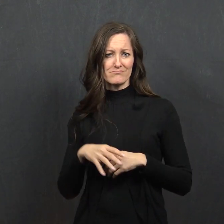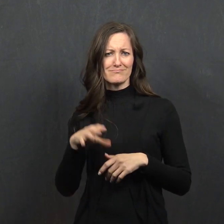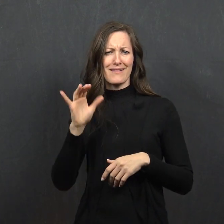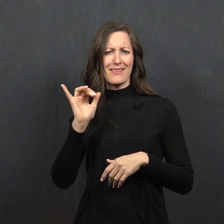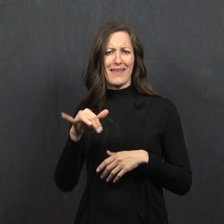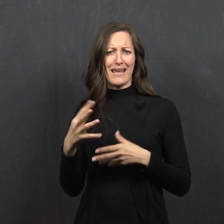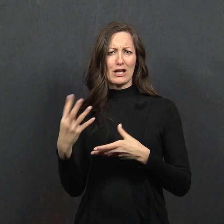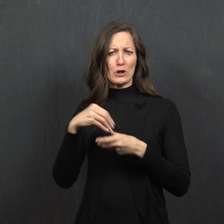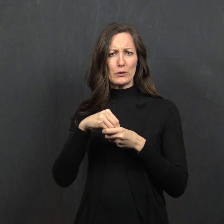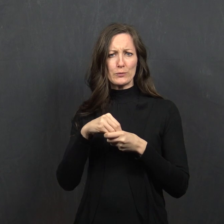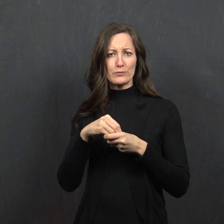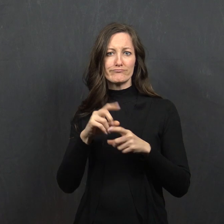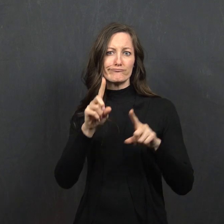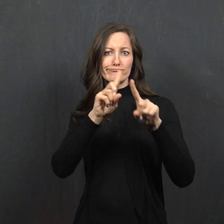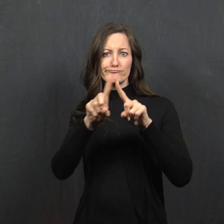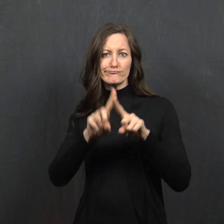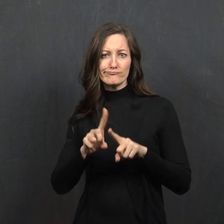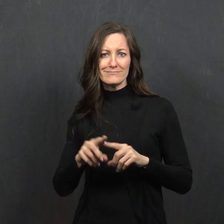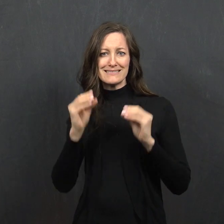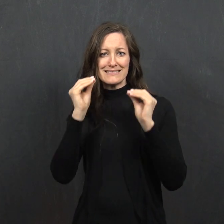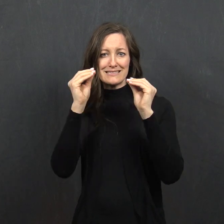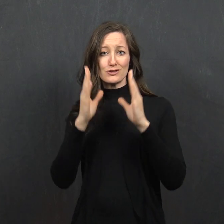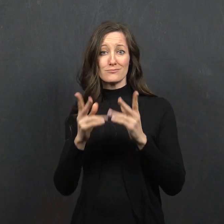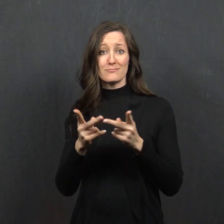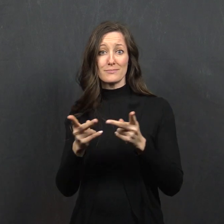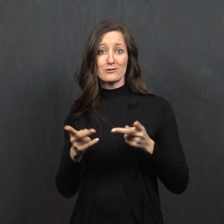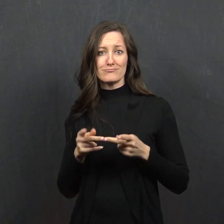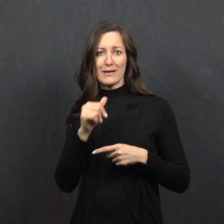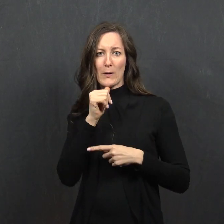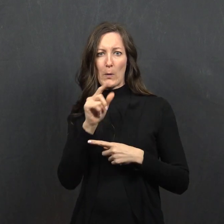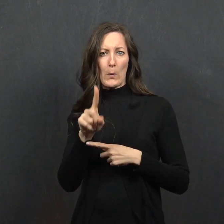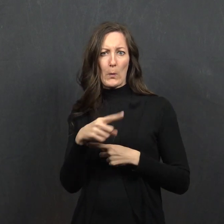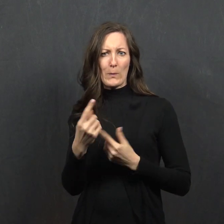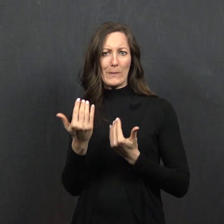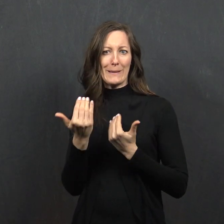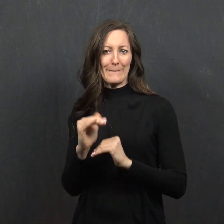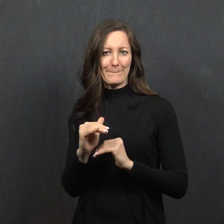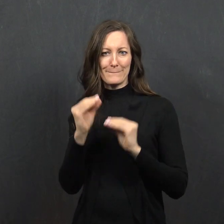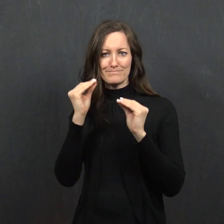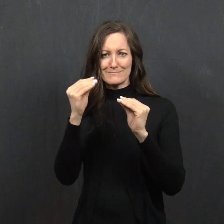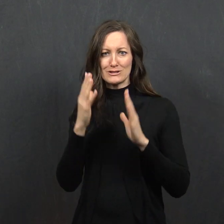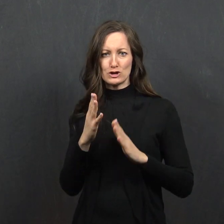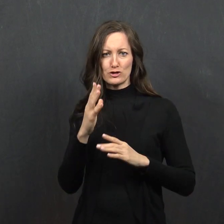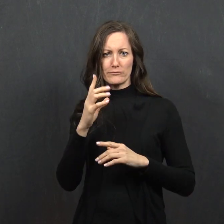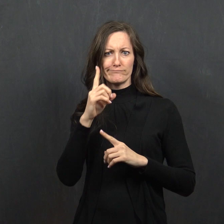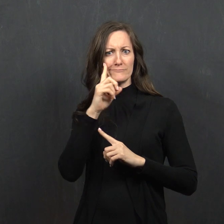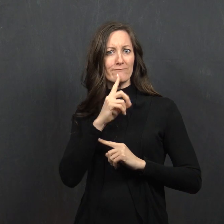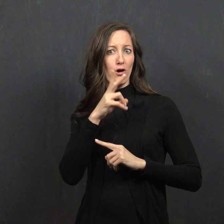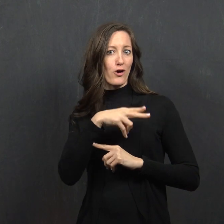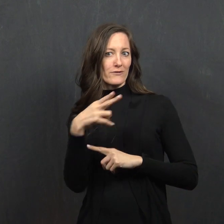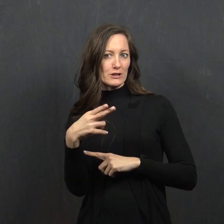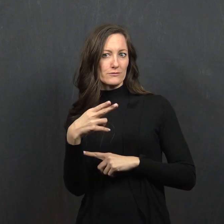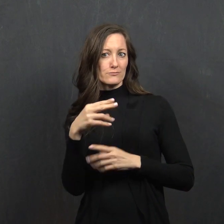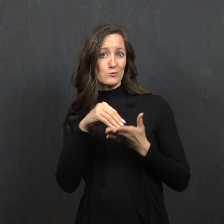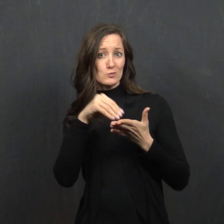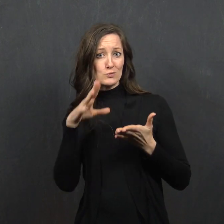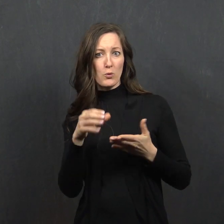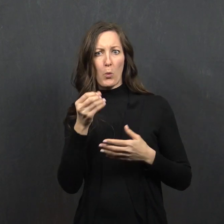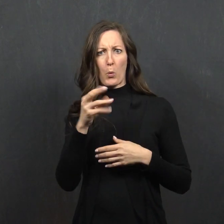This includes all teacher positions, not only teachers of the deaf and hard of hearing students